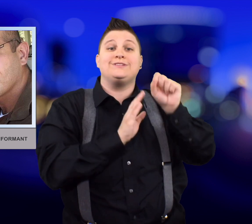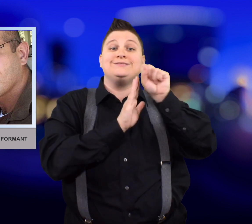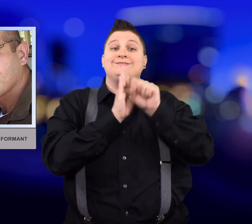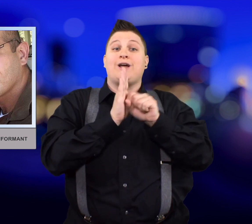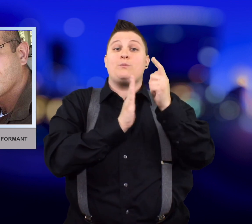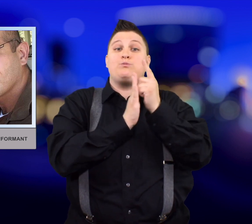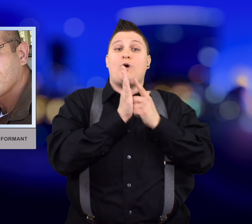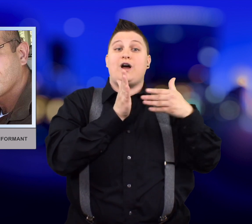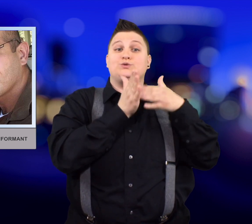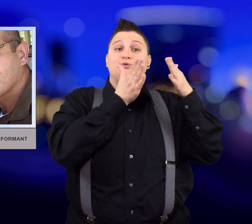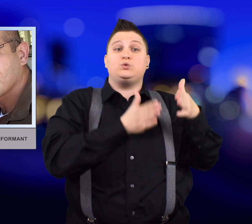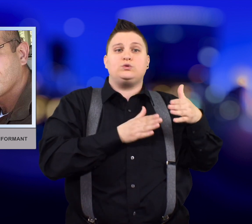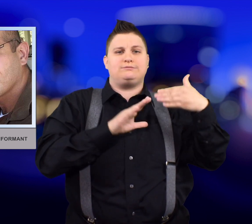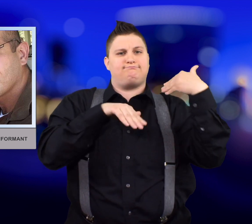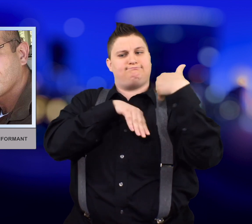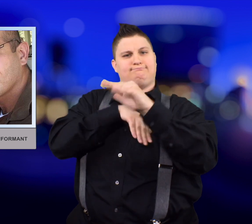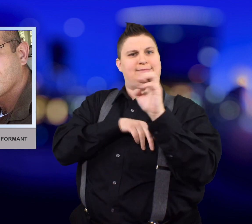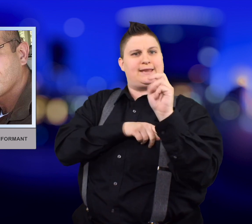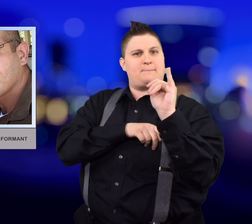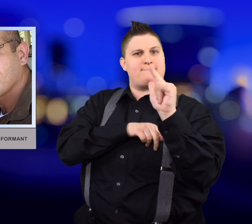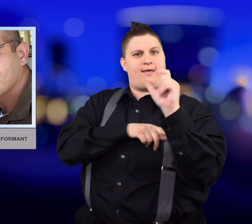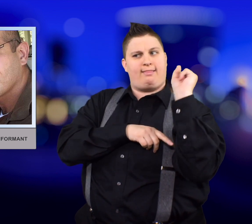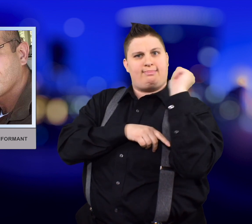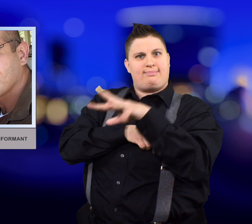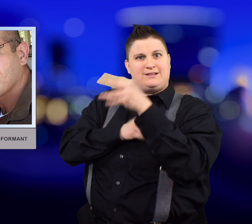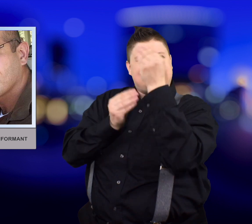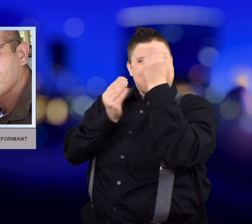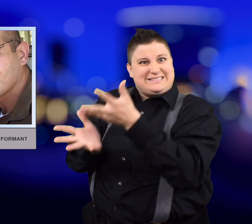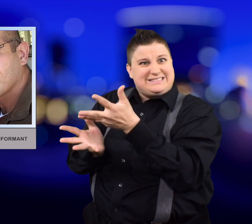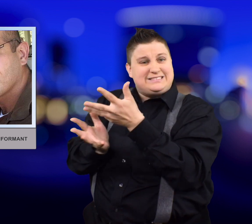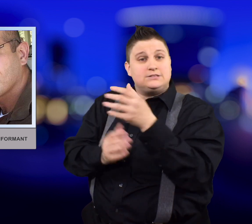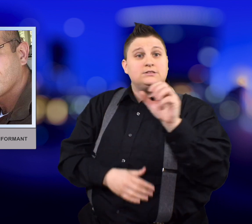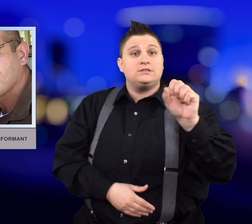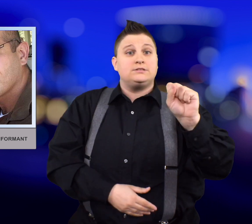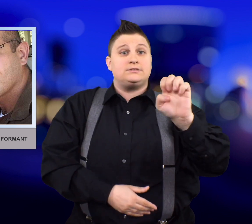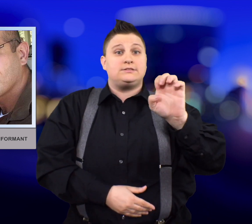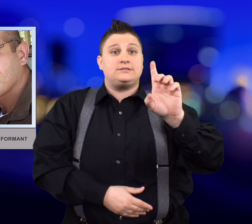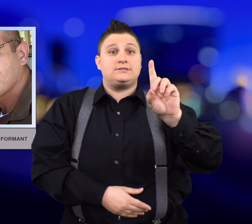According to a motion filed by the defense, prosecutors sent them an email Saturday saying